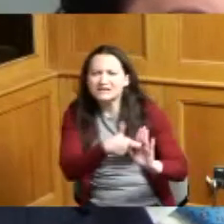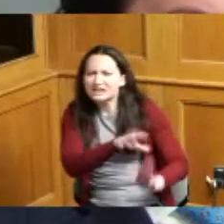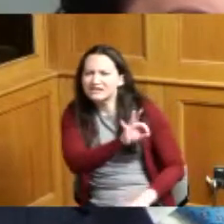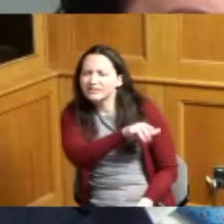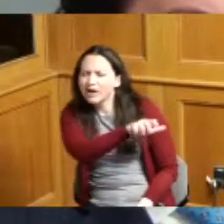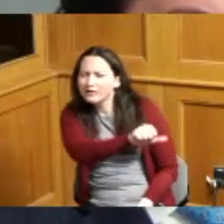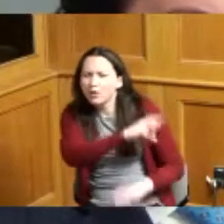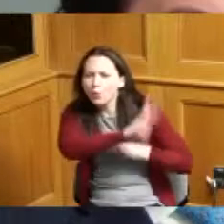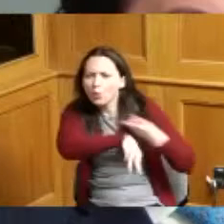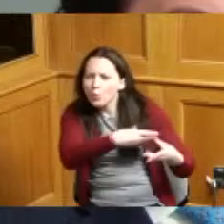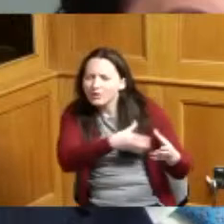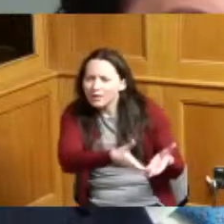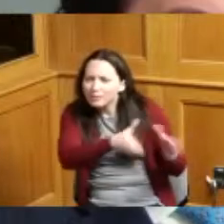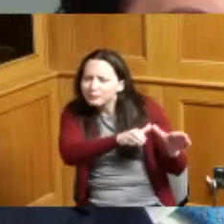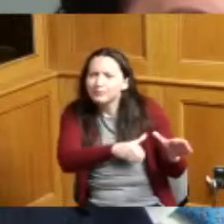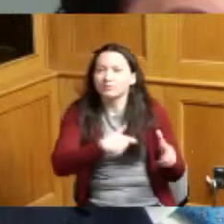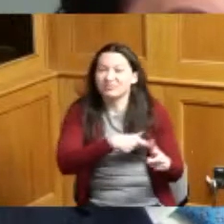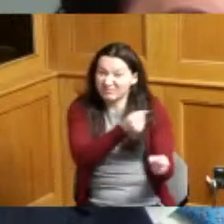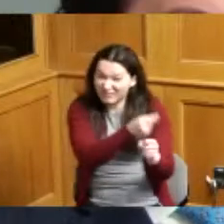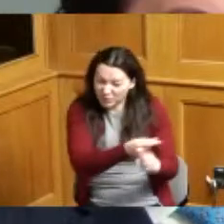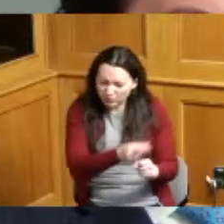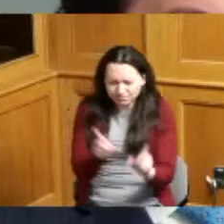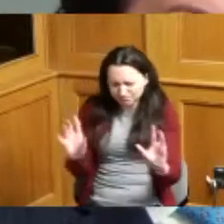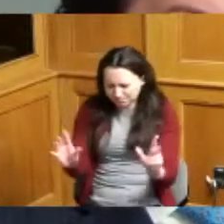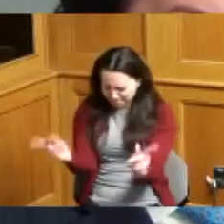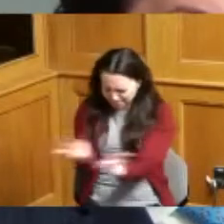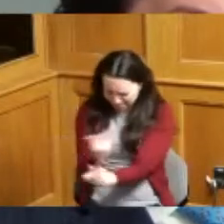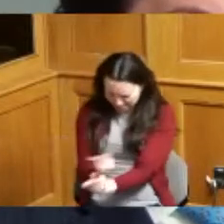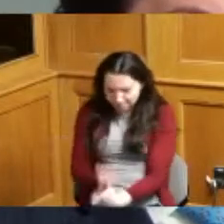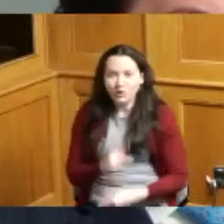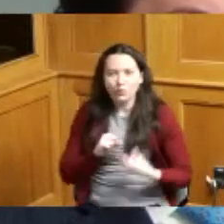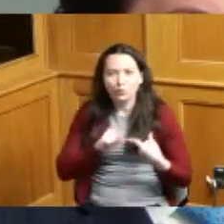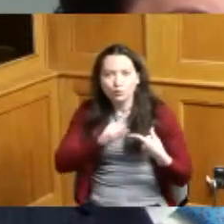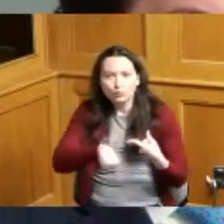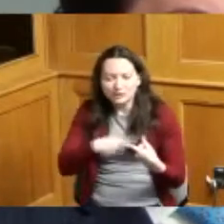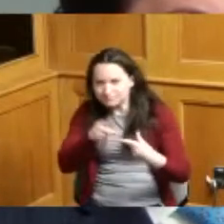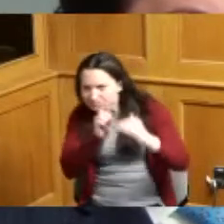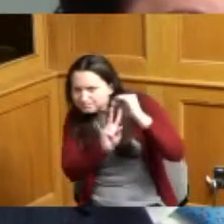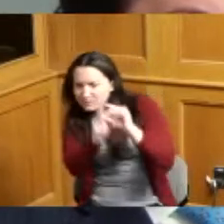World Cup and performing those on an annual basis to get to where we need to be um for